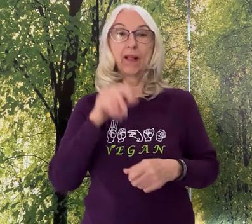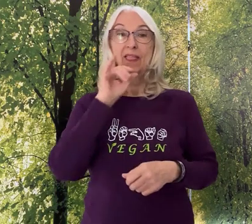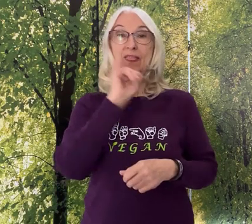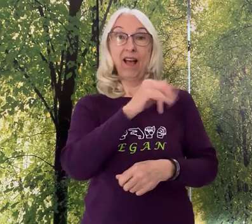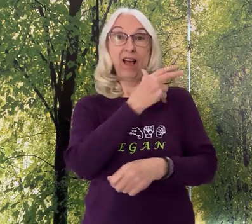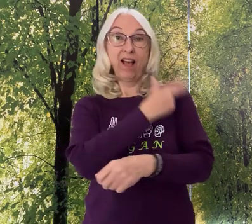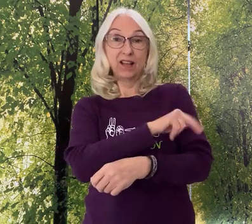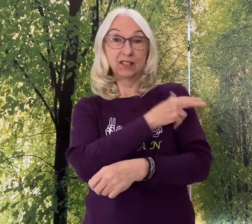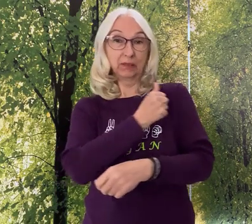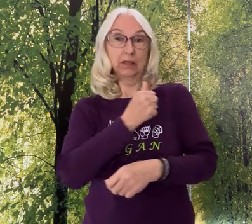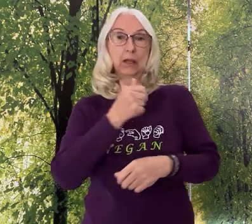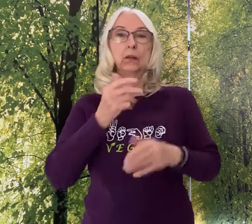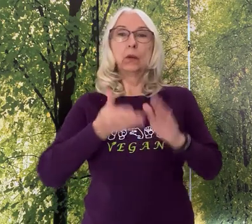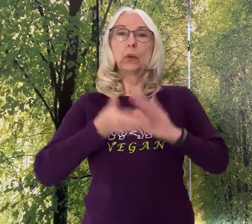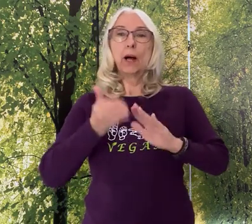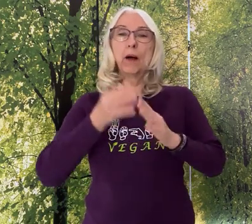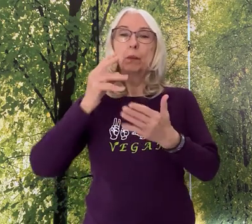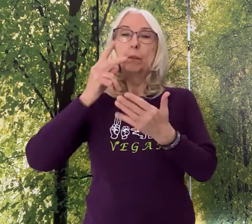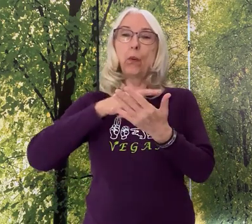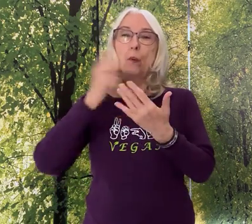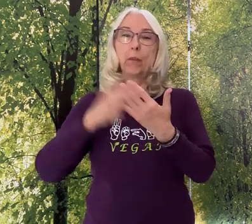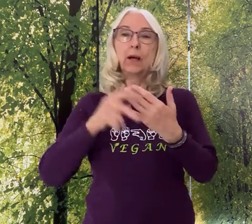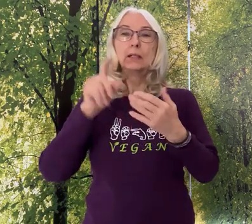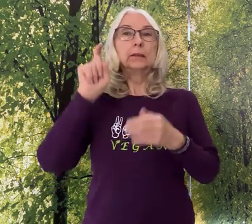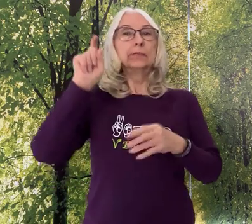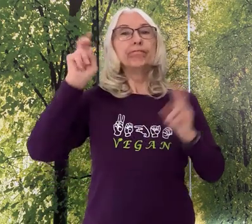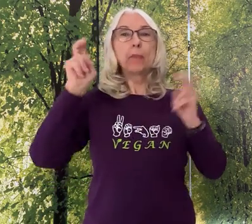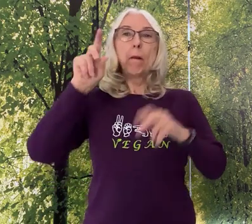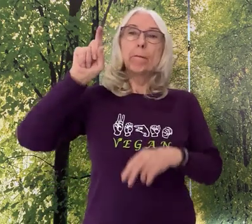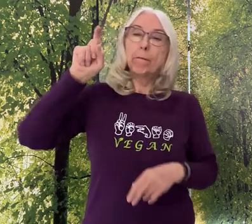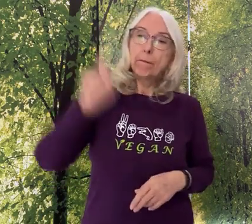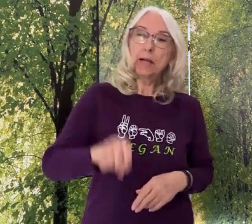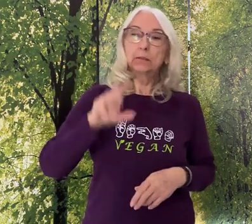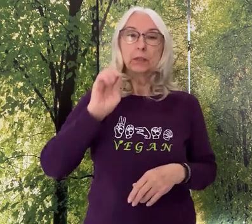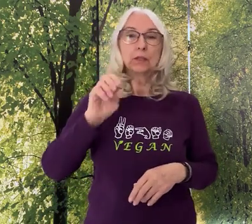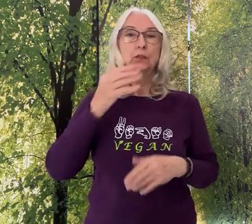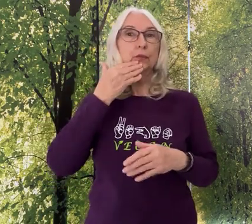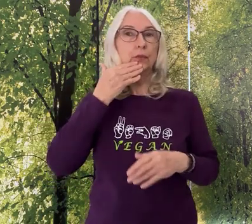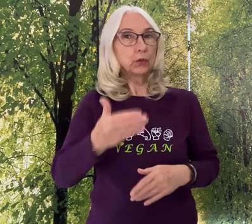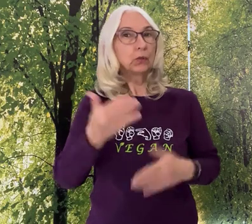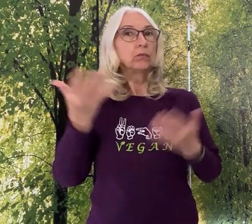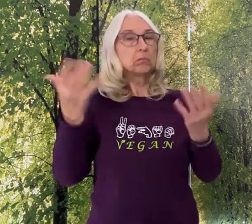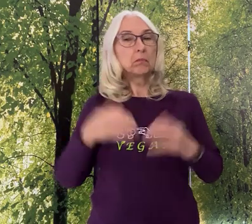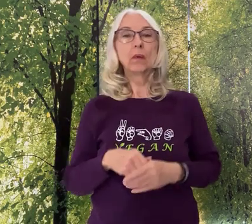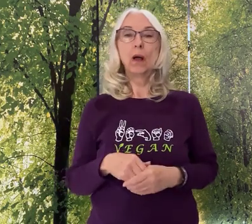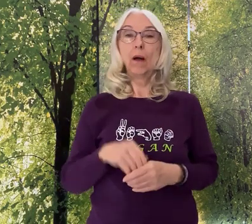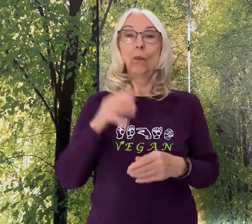This is a hospital-run program, so it MUST be good.